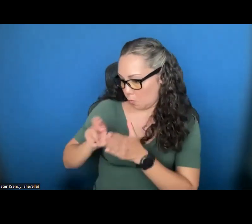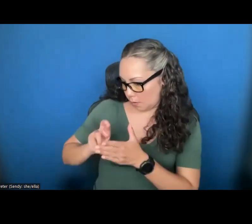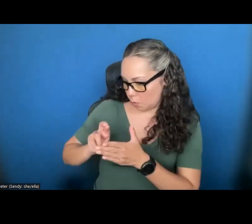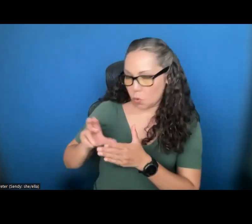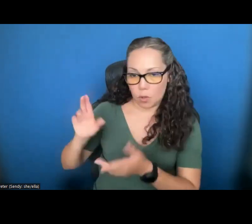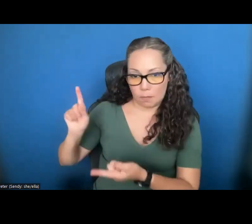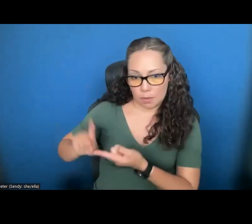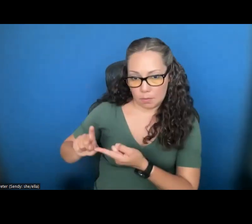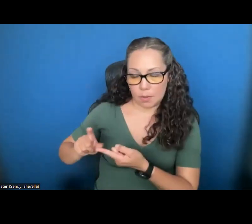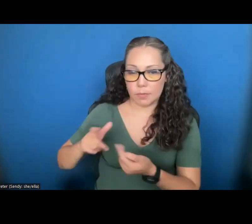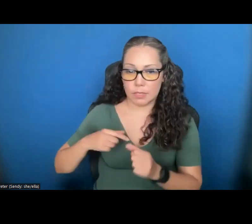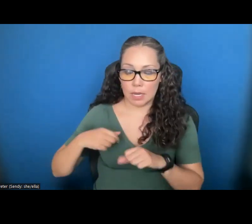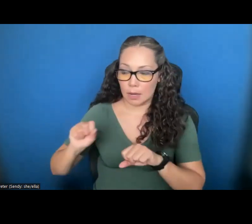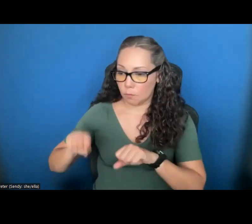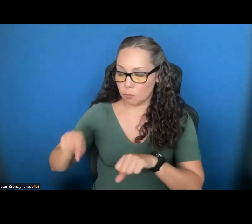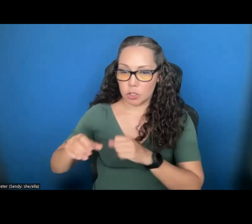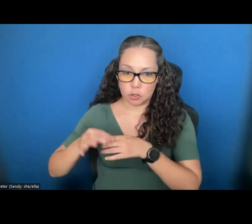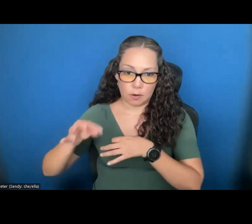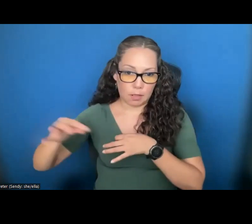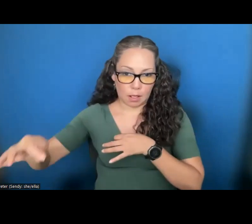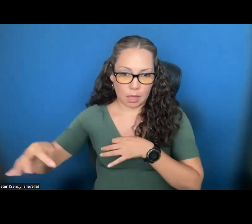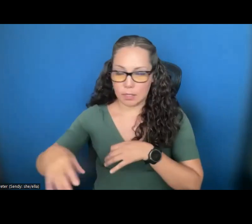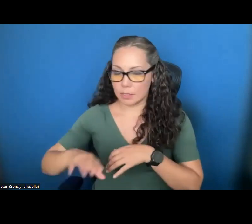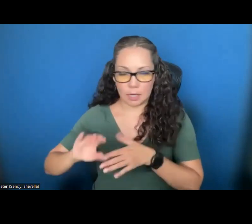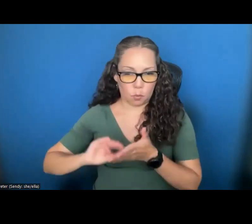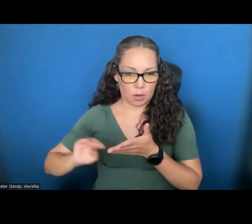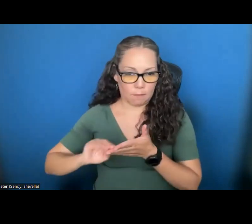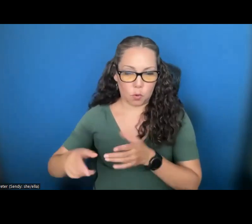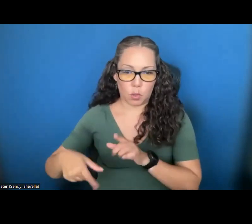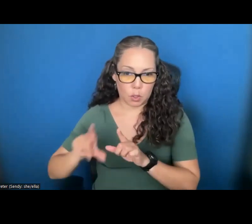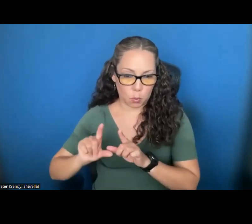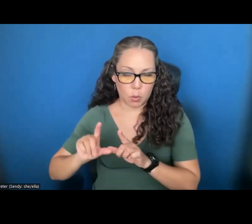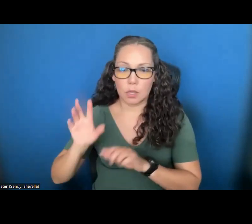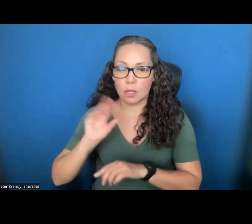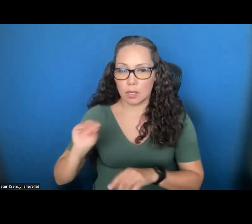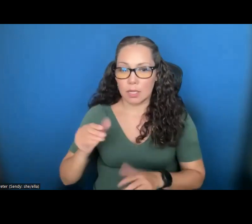the potential for delays in the waver renewal dhcs will post the alw renewal application for